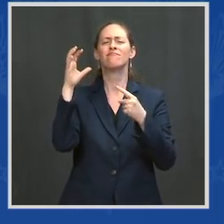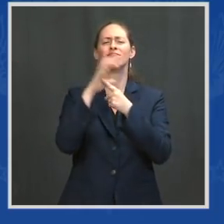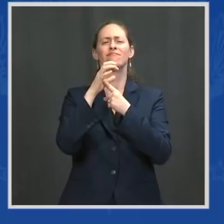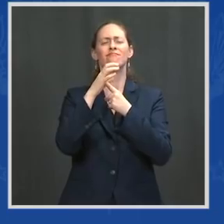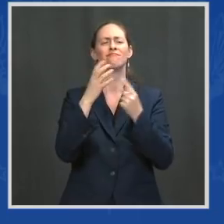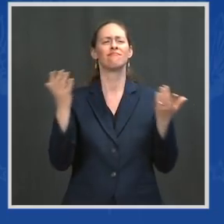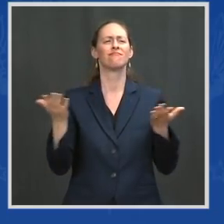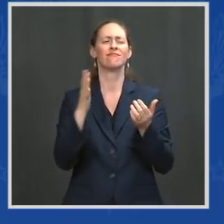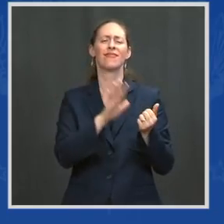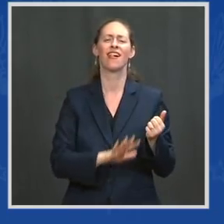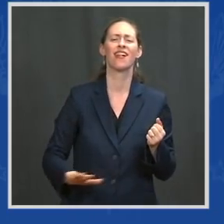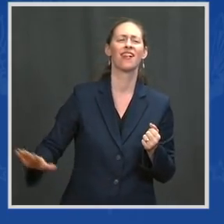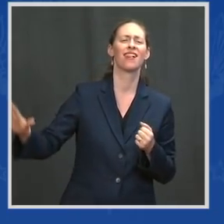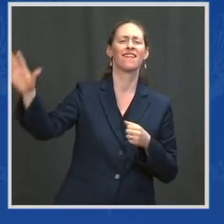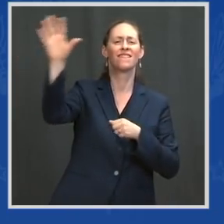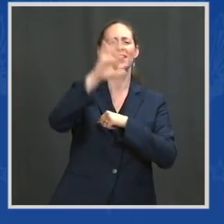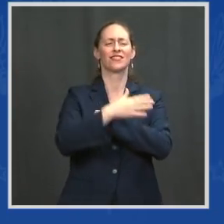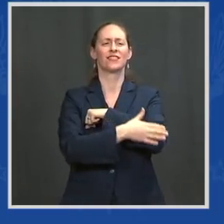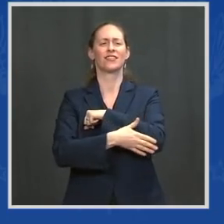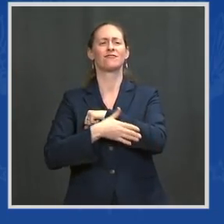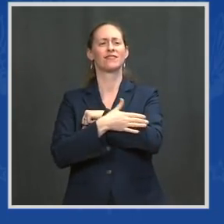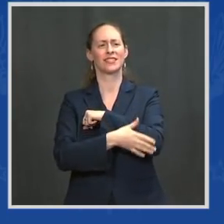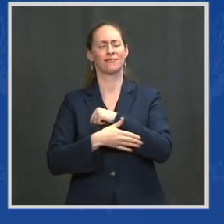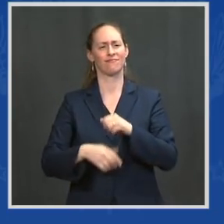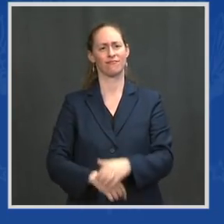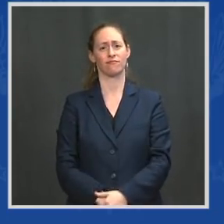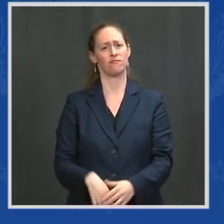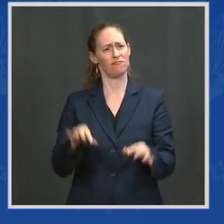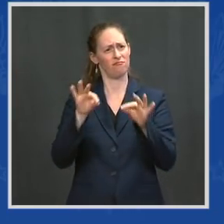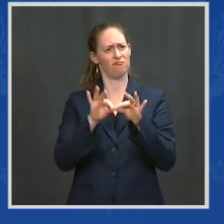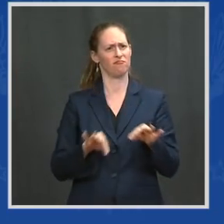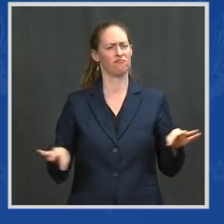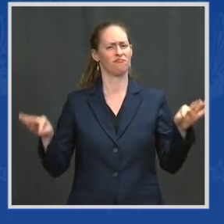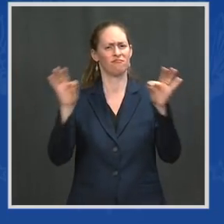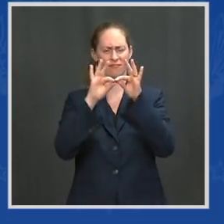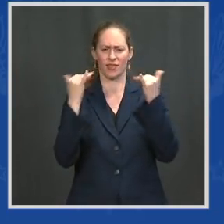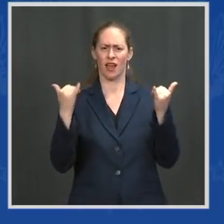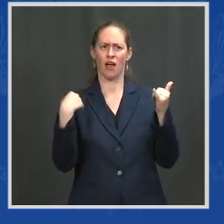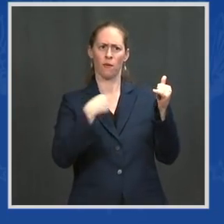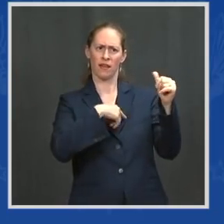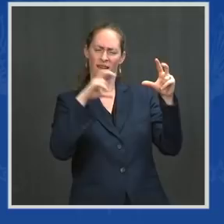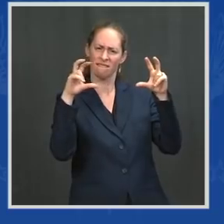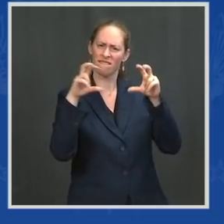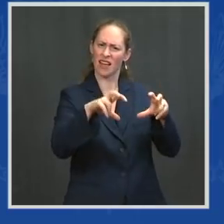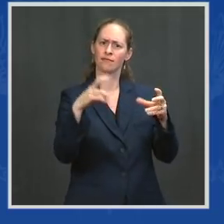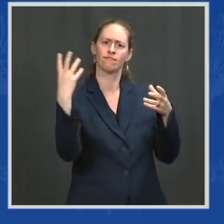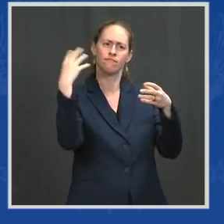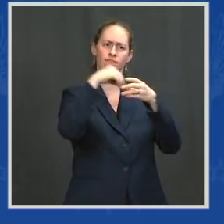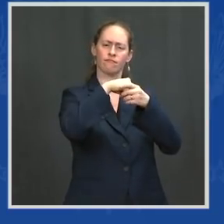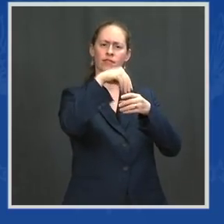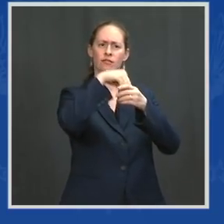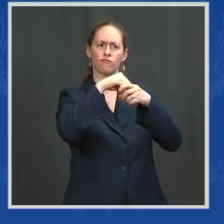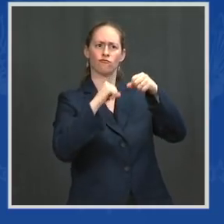the need that we have to invest in infrastructure. It's more important here in Louisiana than perhaps elsewhere.